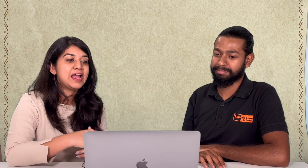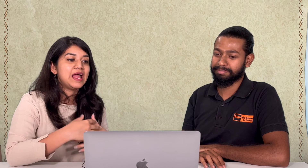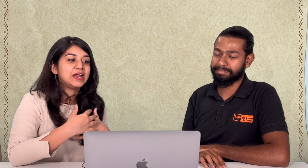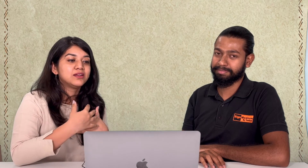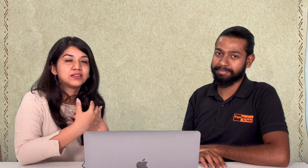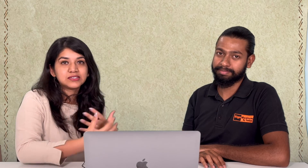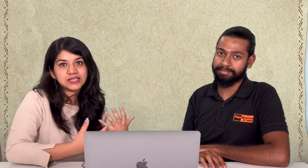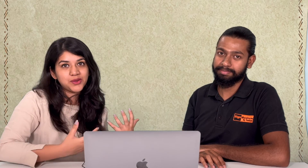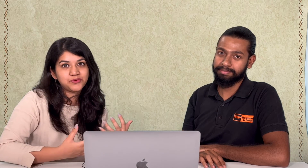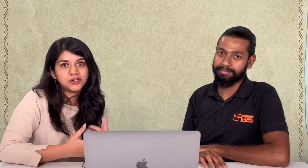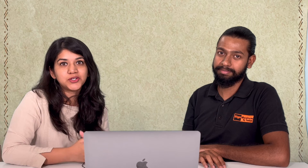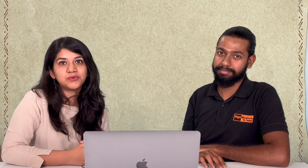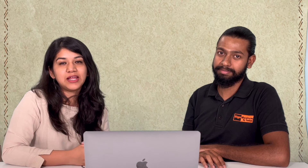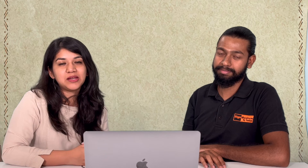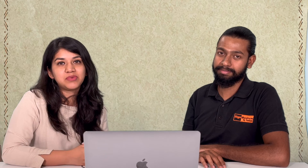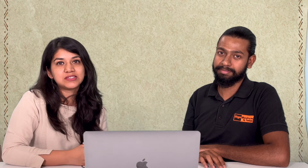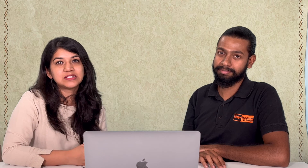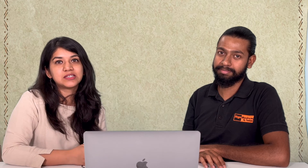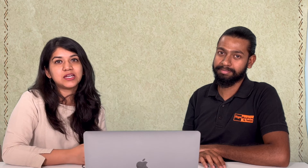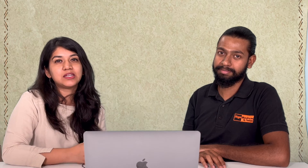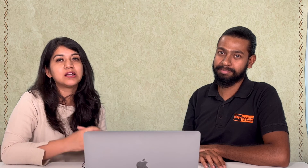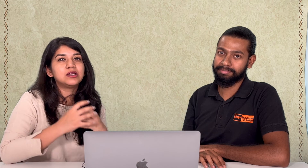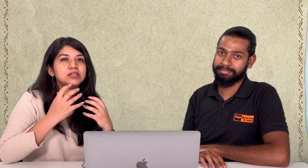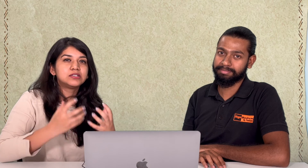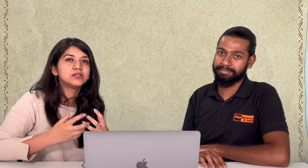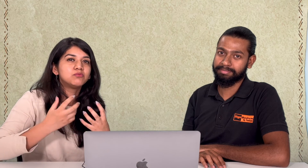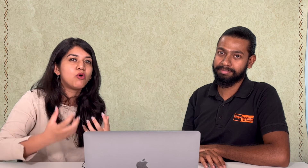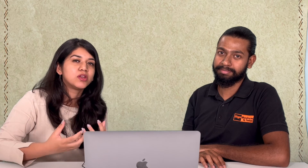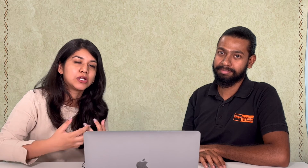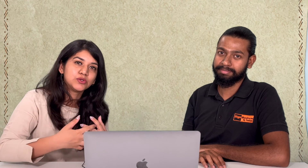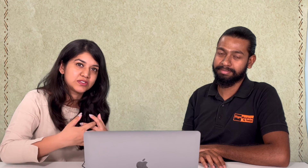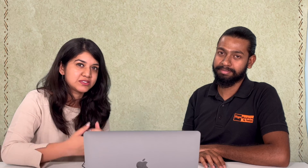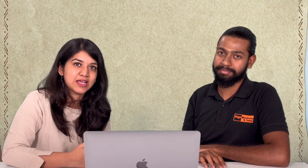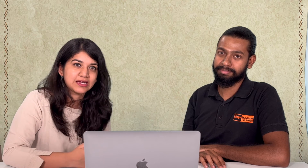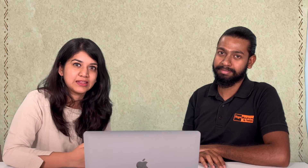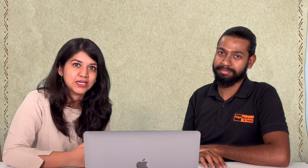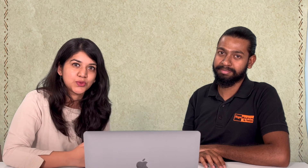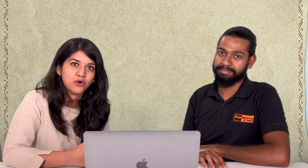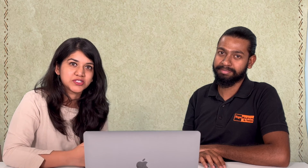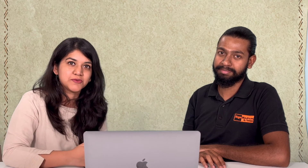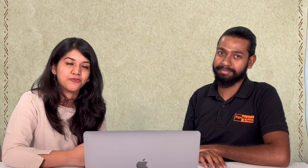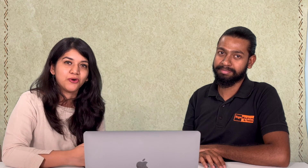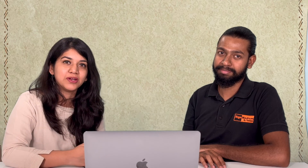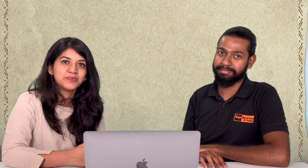and this effort will help us in creating a little more inclusive society than it was before.